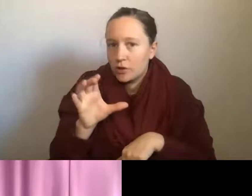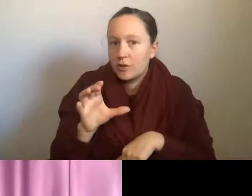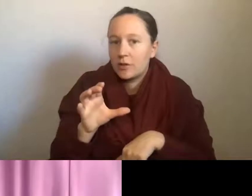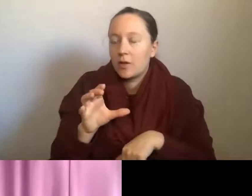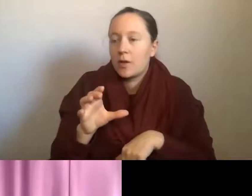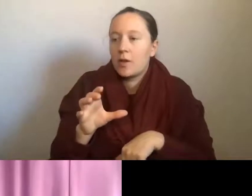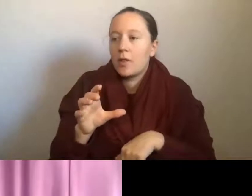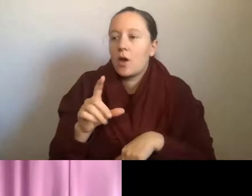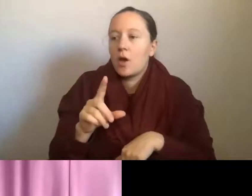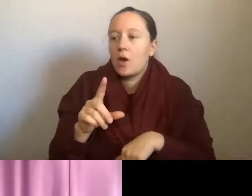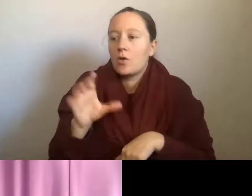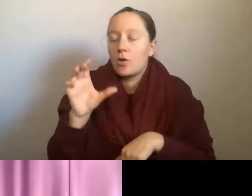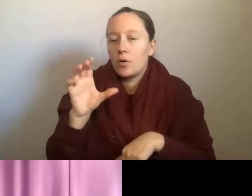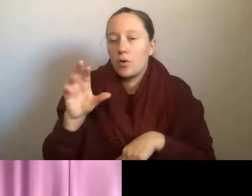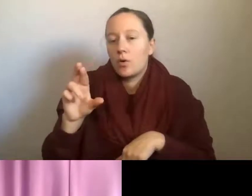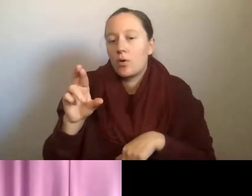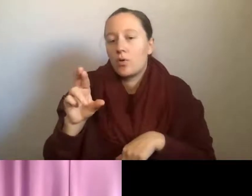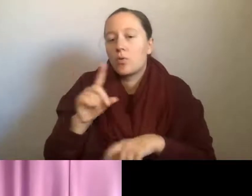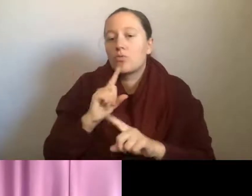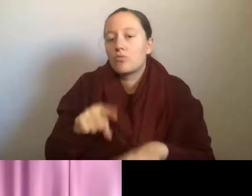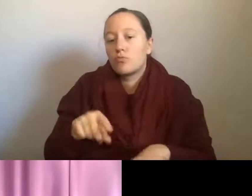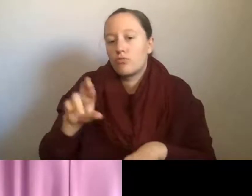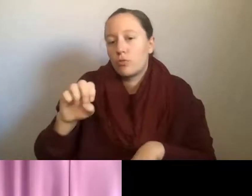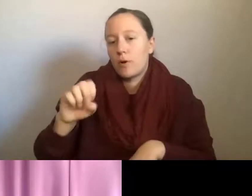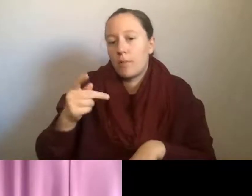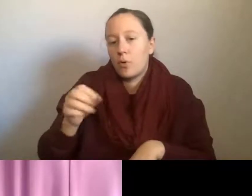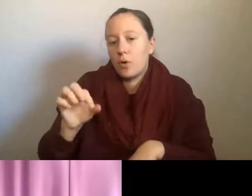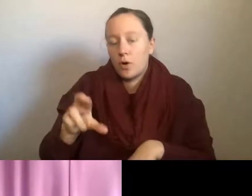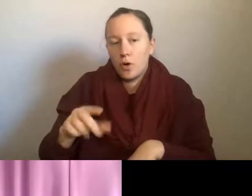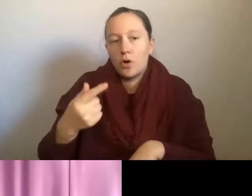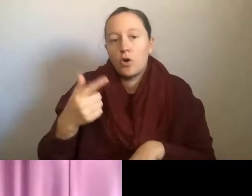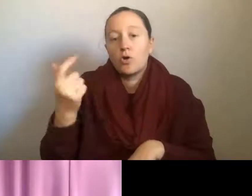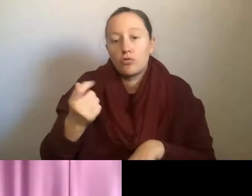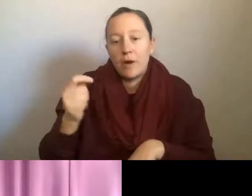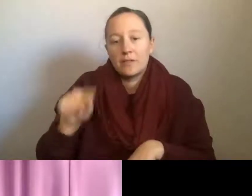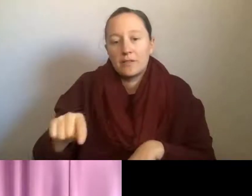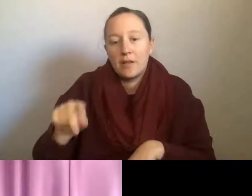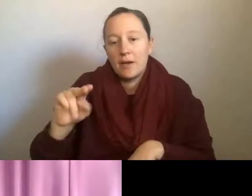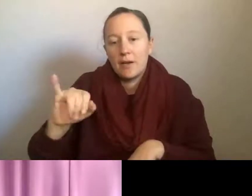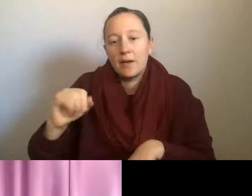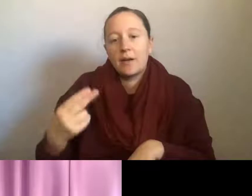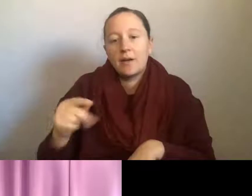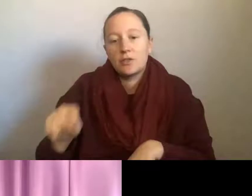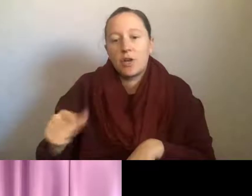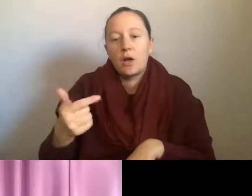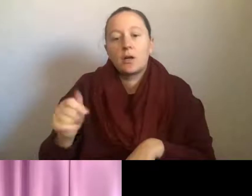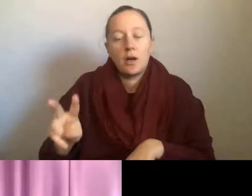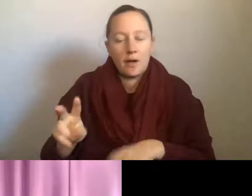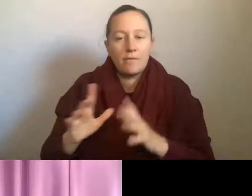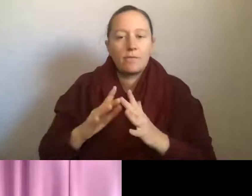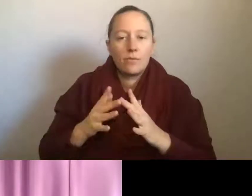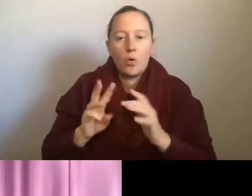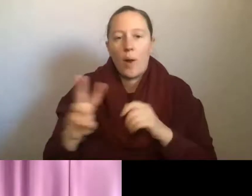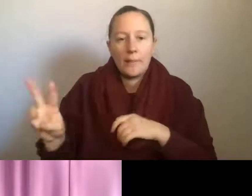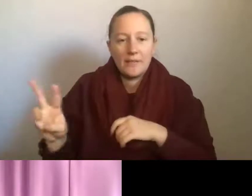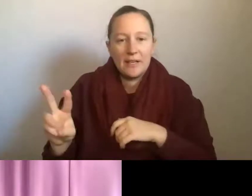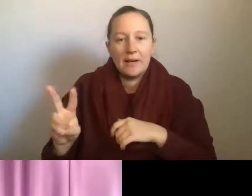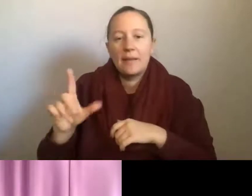If you go to that grants.nih.gov web page, there is a link there for .. .